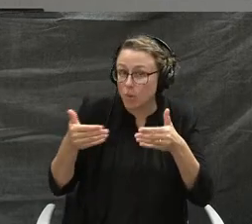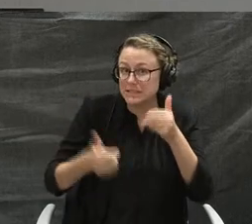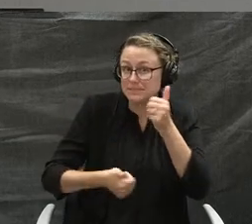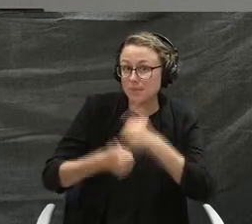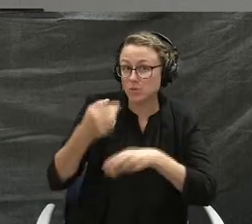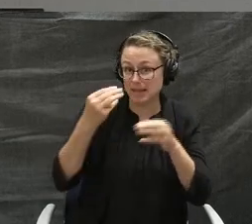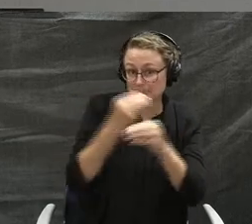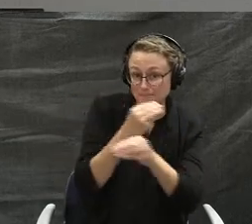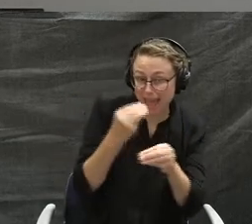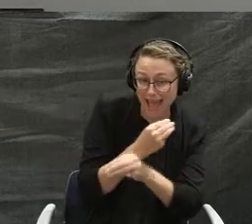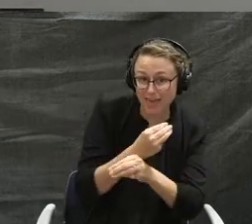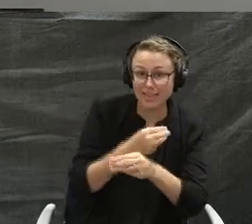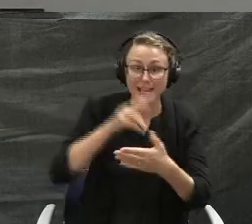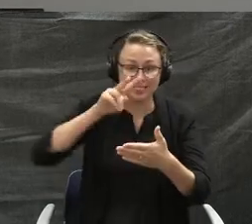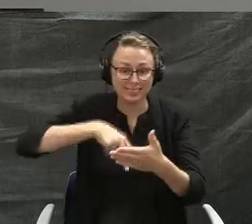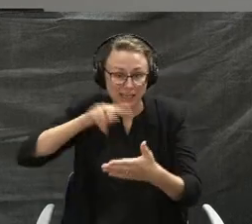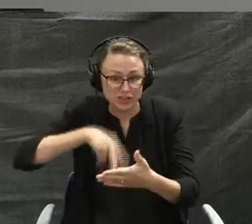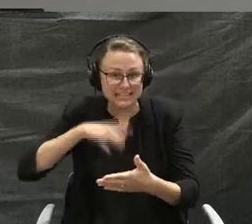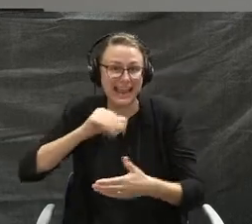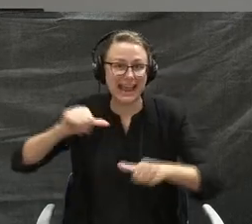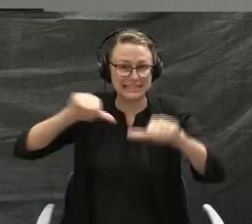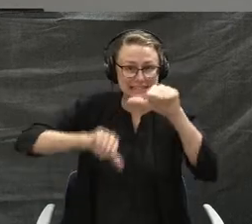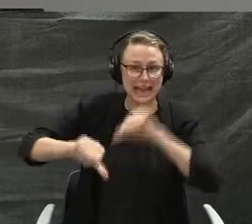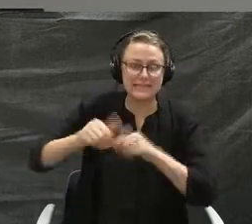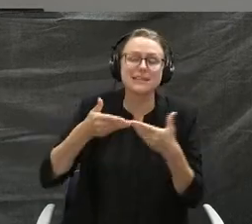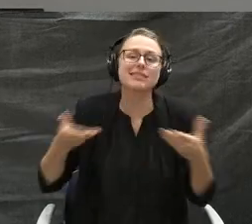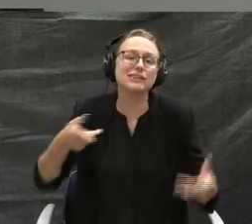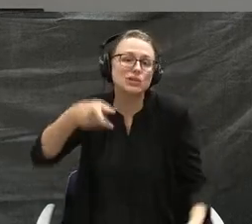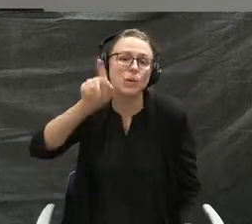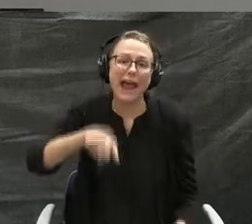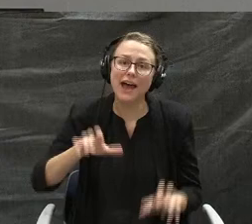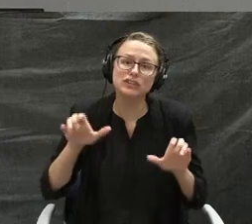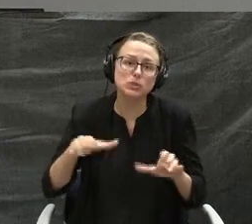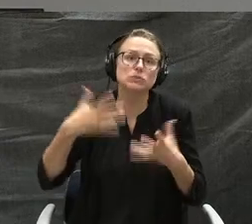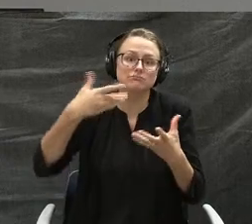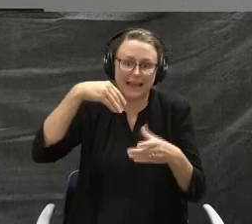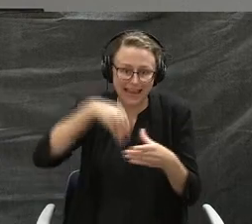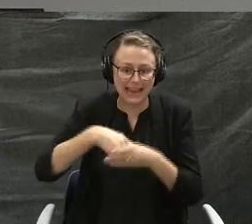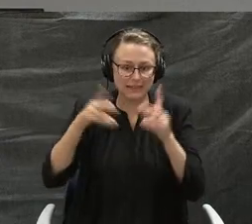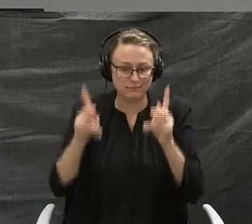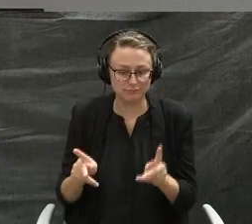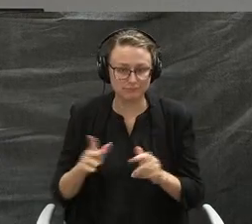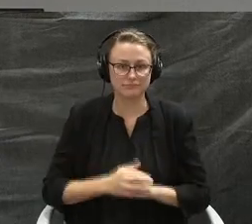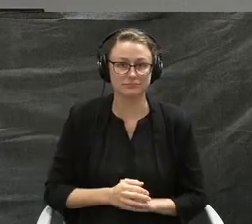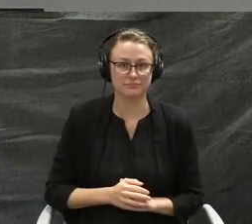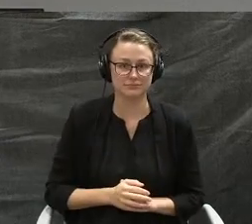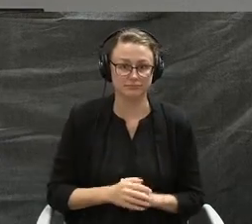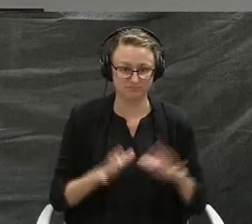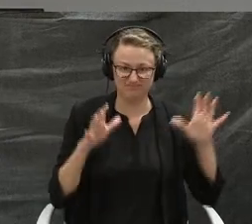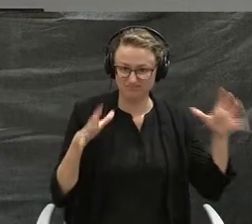that you just really have to do in house. Then when we get to the middle school, we were